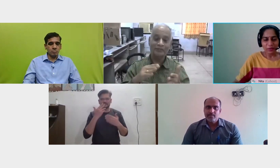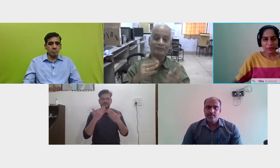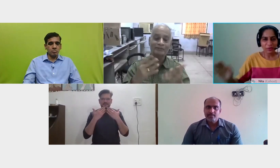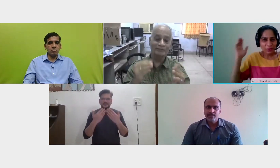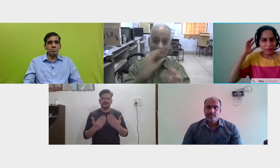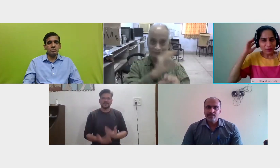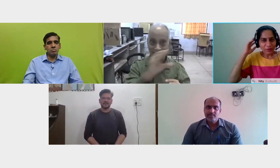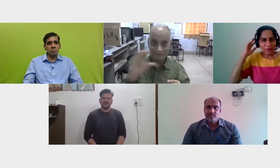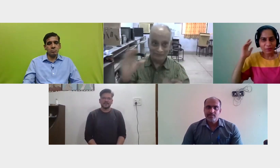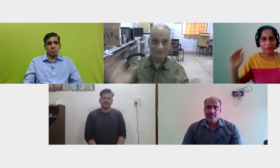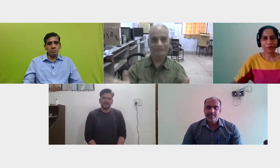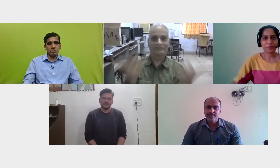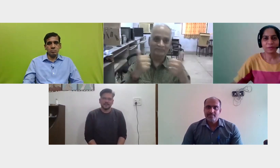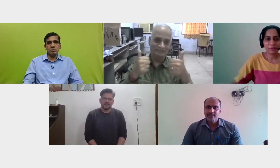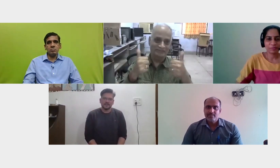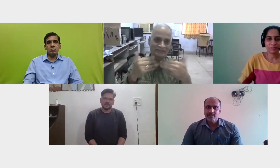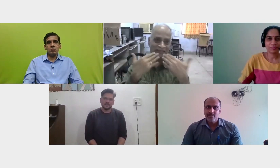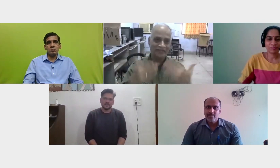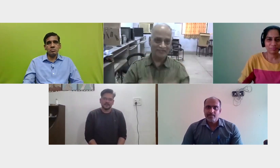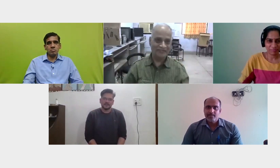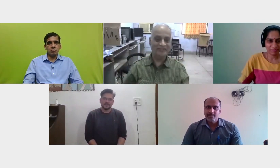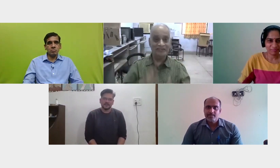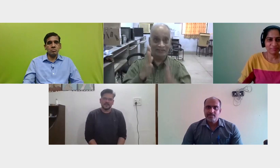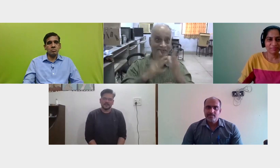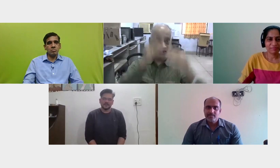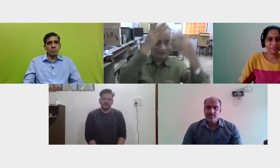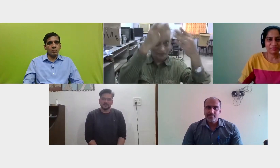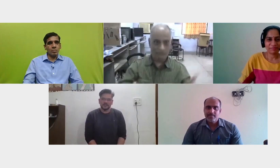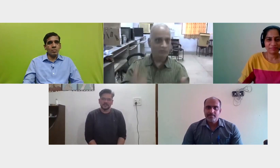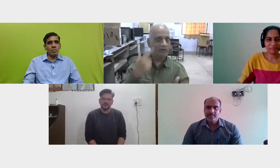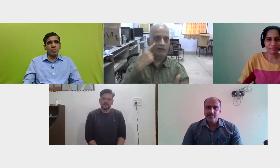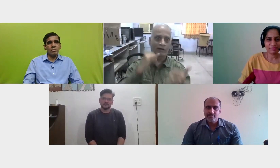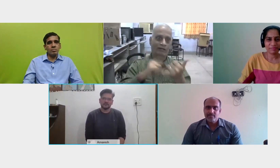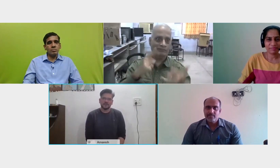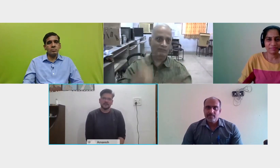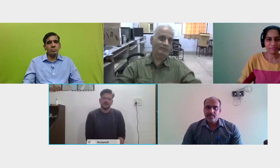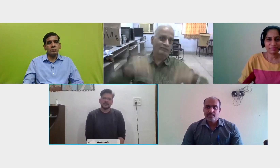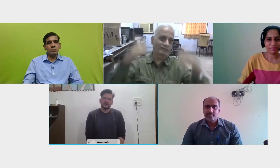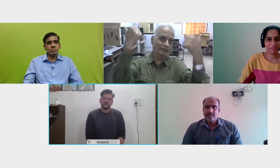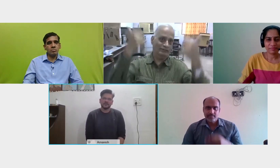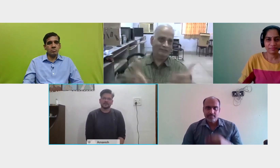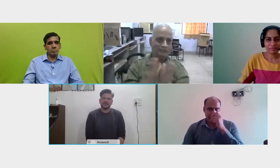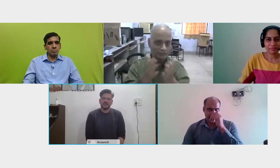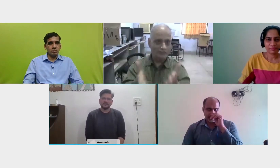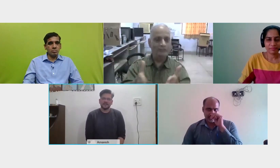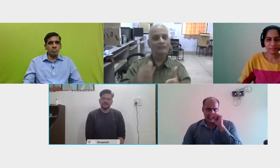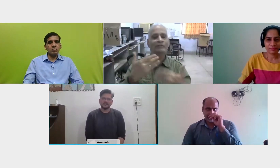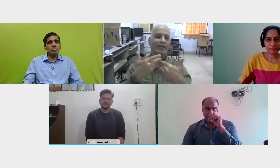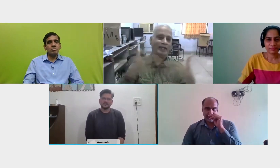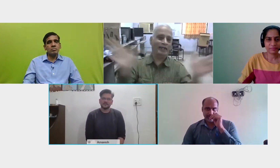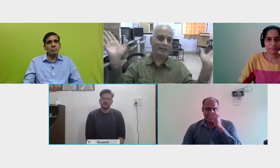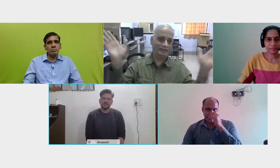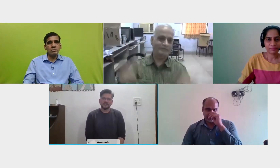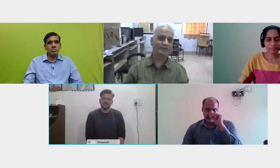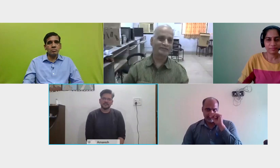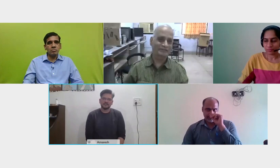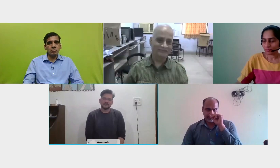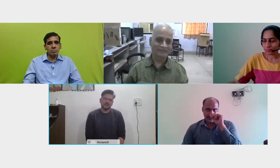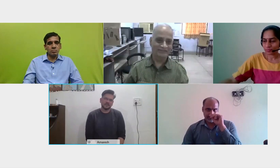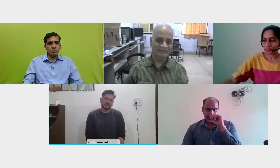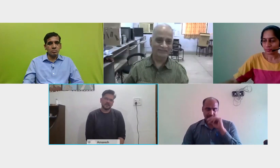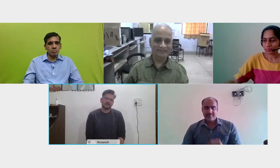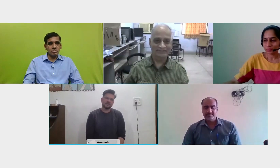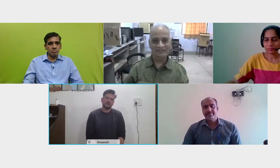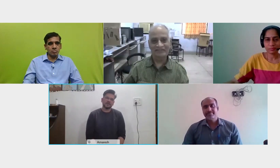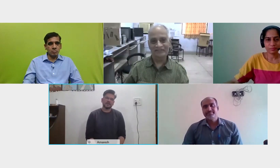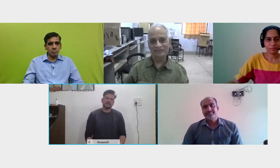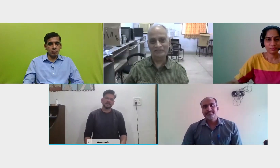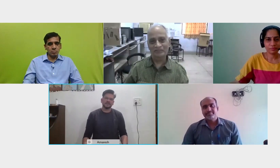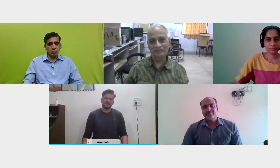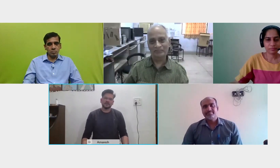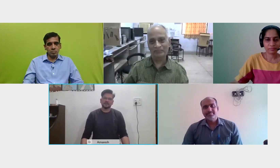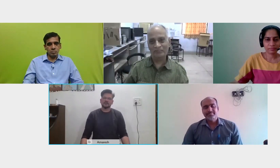thank you very much. So we did not have ISL for so many years you know like right now